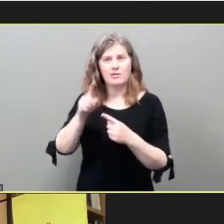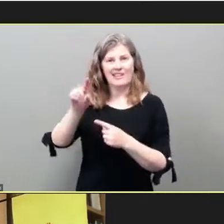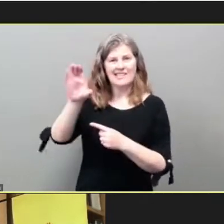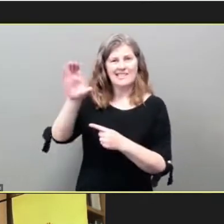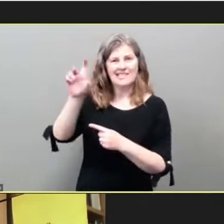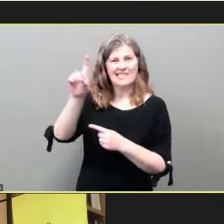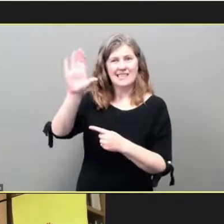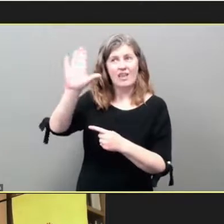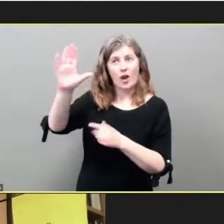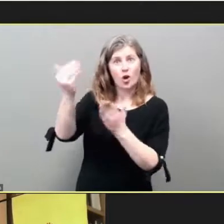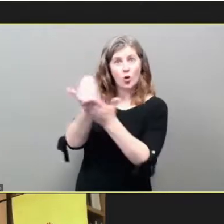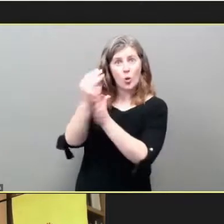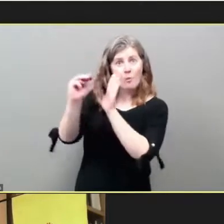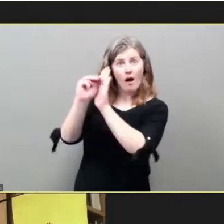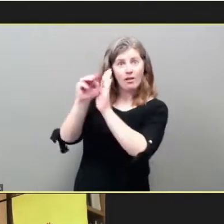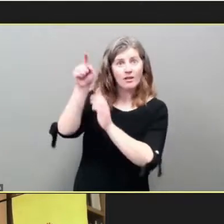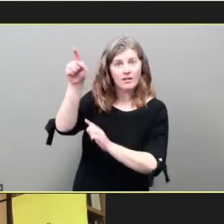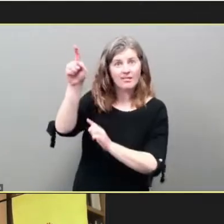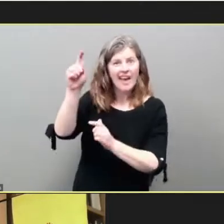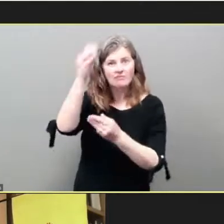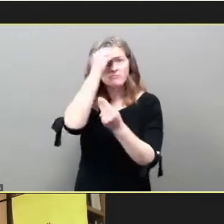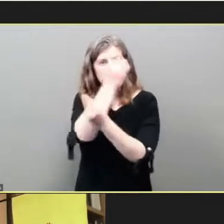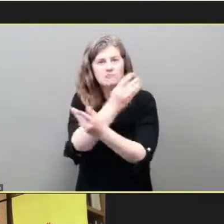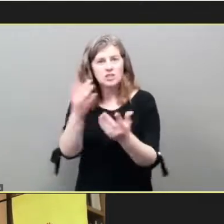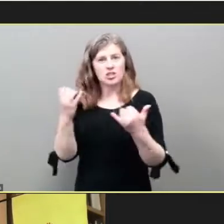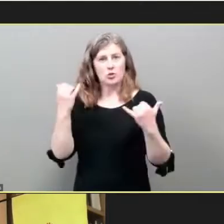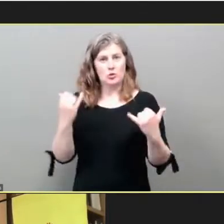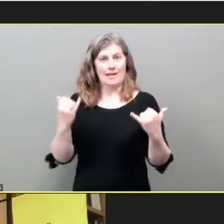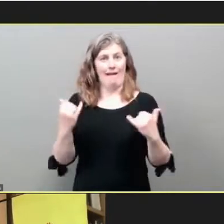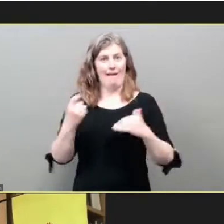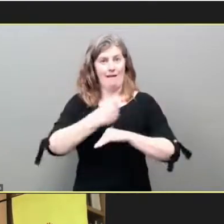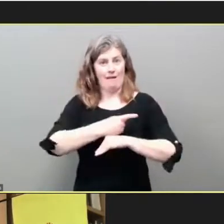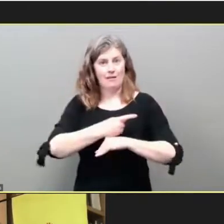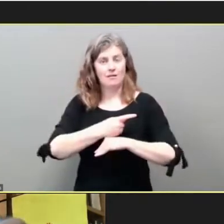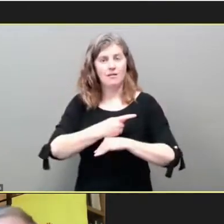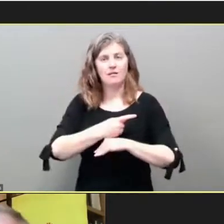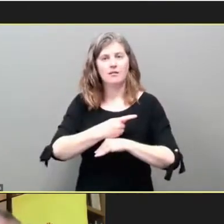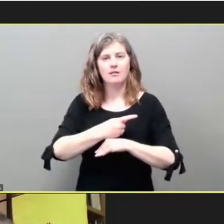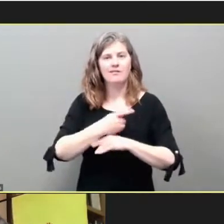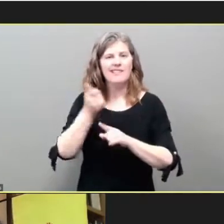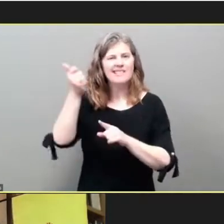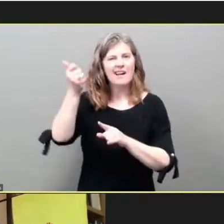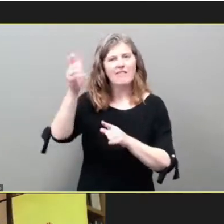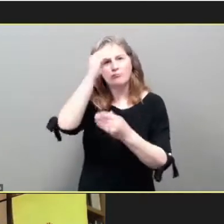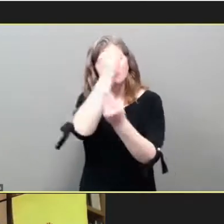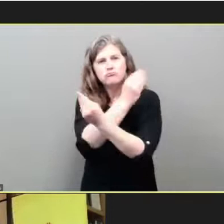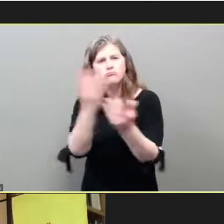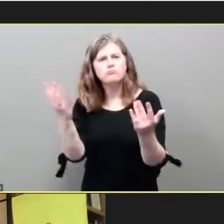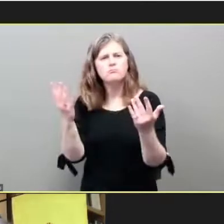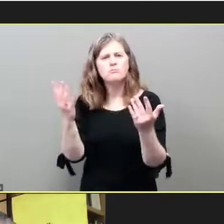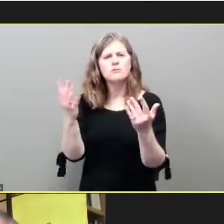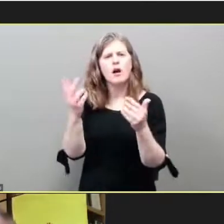modeling that they reported today. Um That includes a uh projected increase